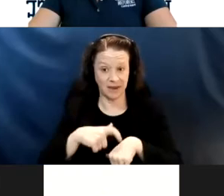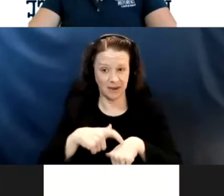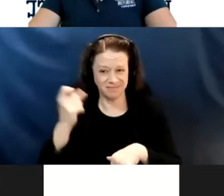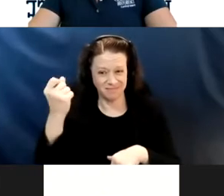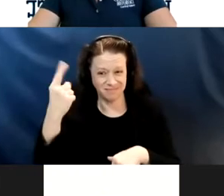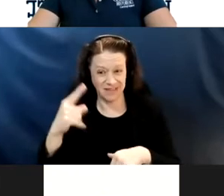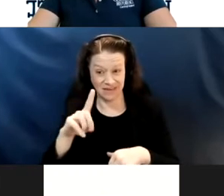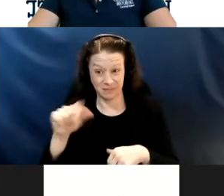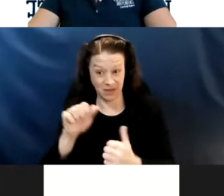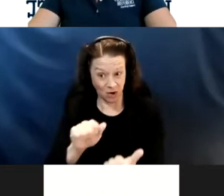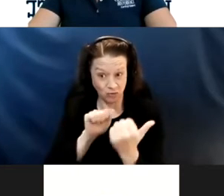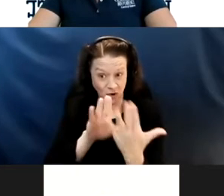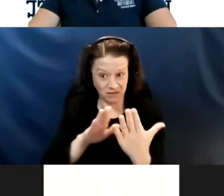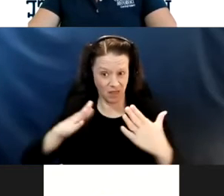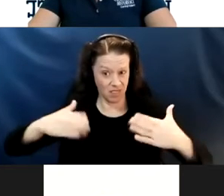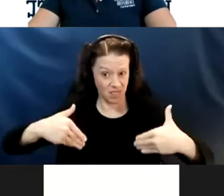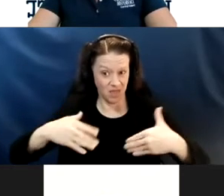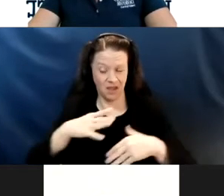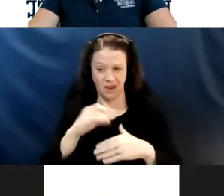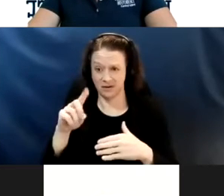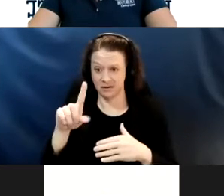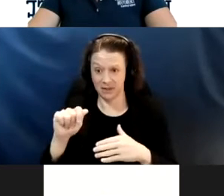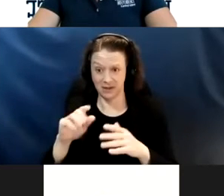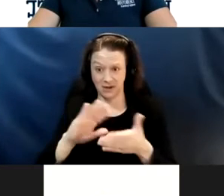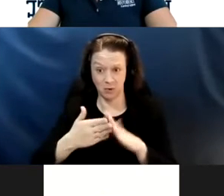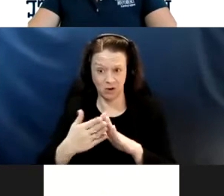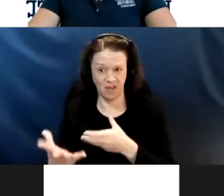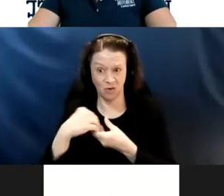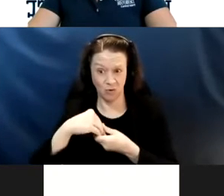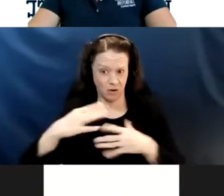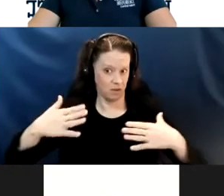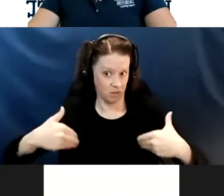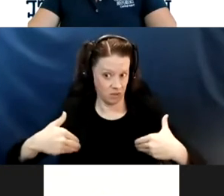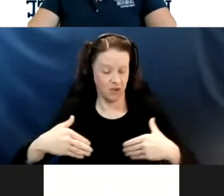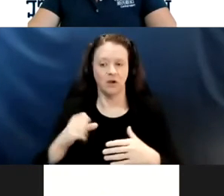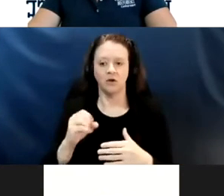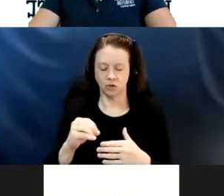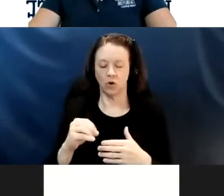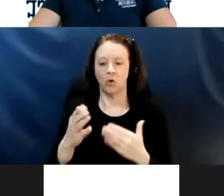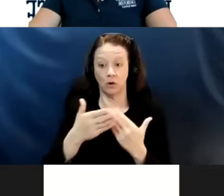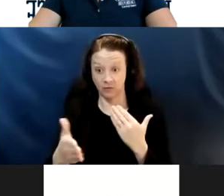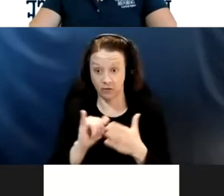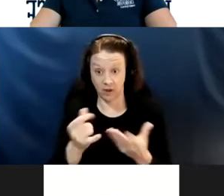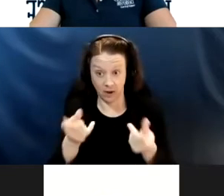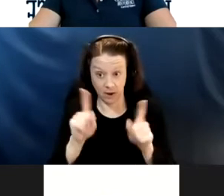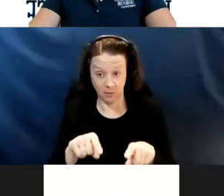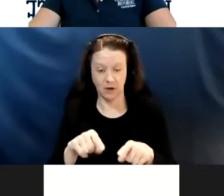and the disability community was not being included. So from that the Disability Equity Project Coalition was formed.